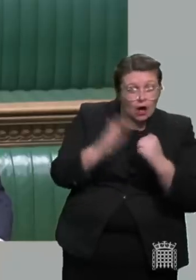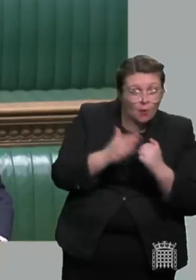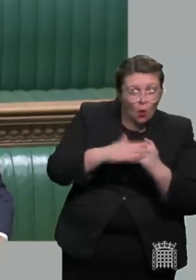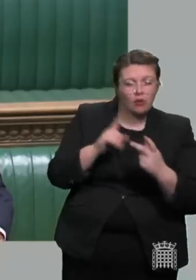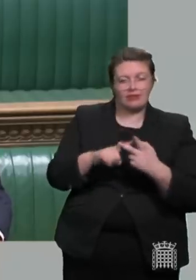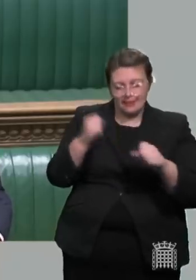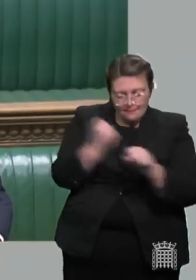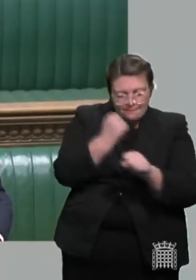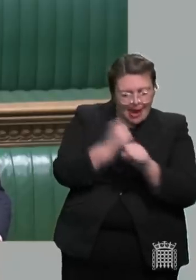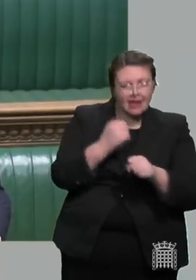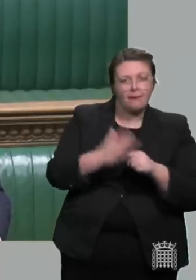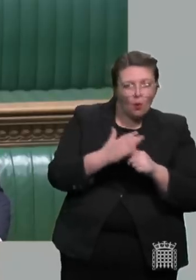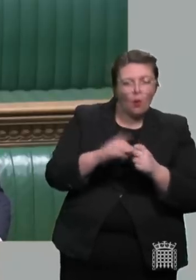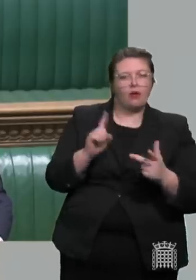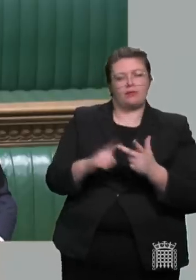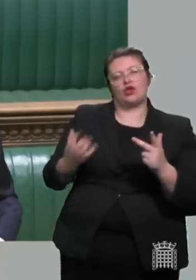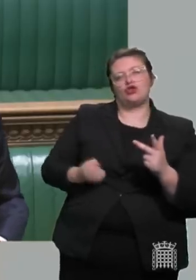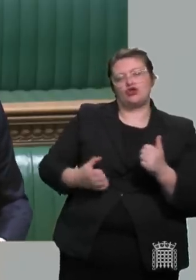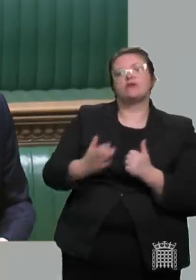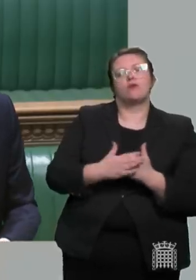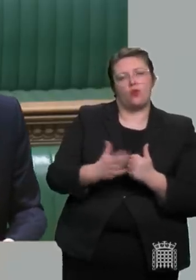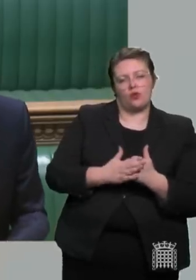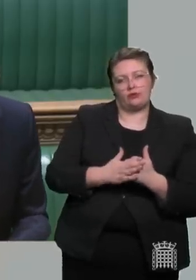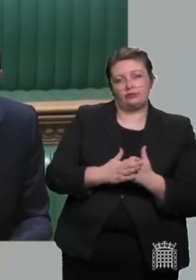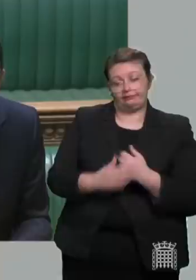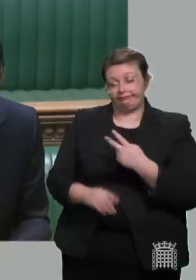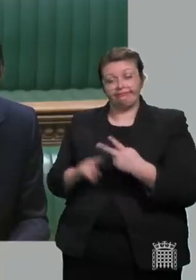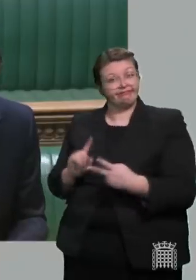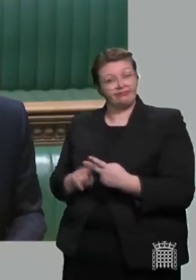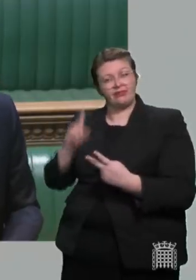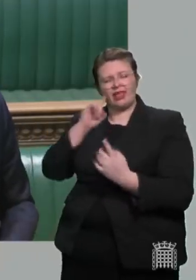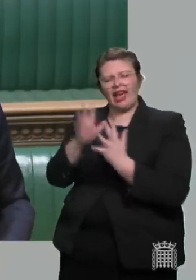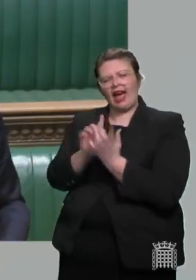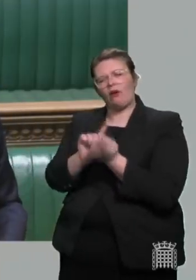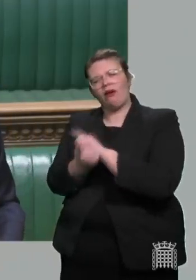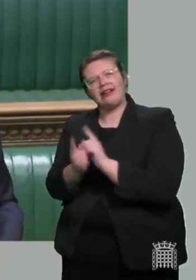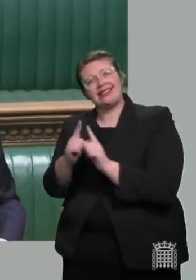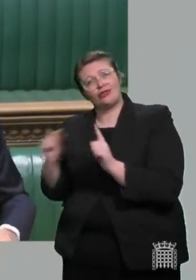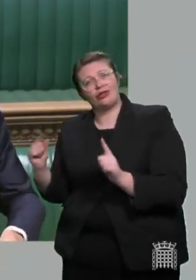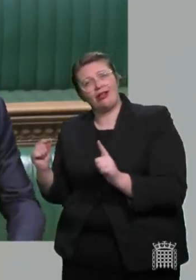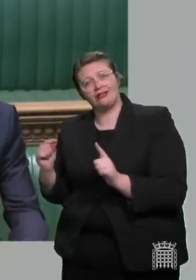Secondly, Help to Grow: Digital. With the pandemic, many businesses have moved online. This